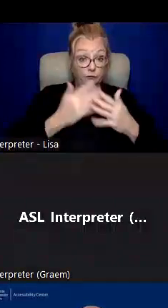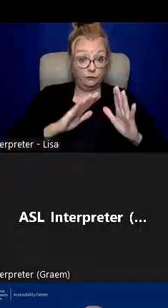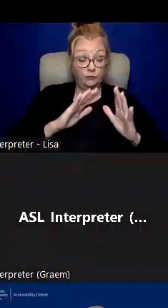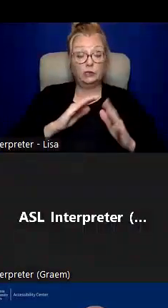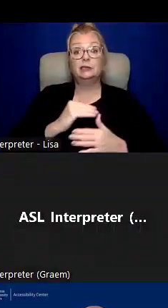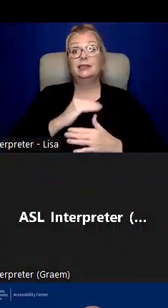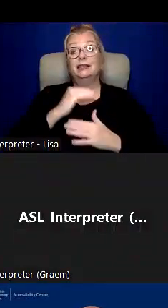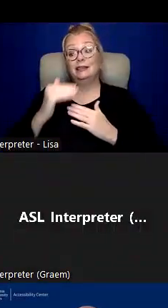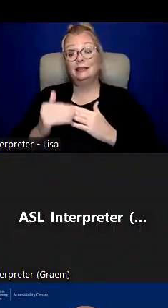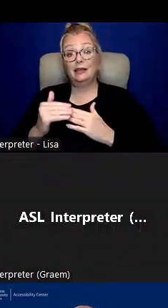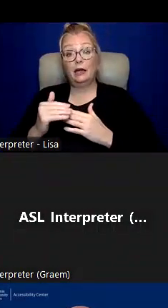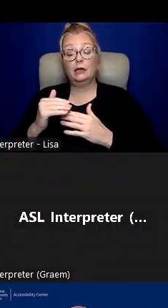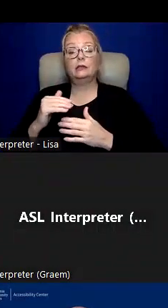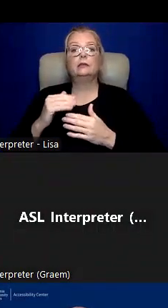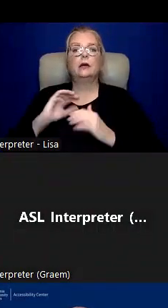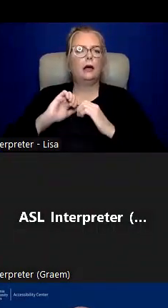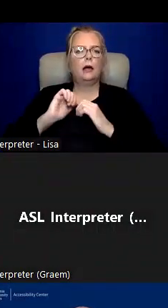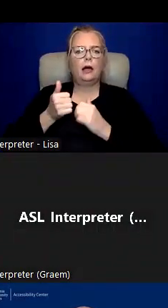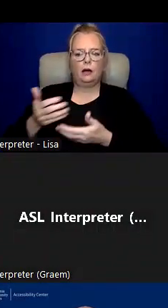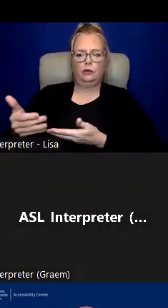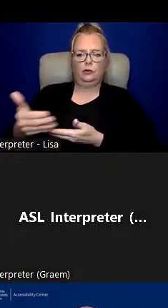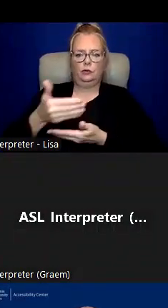that means of collecting information for the accessibility reviewer.